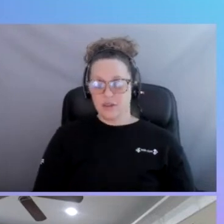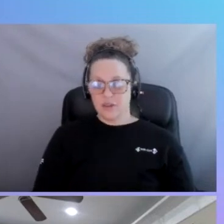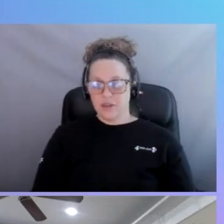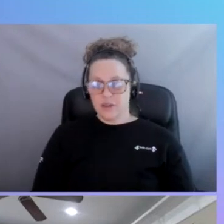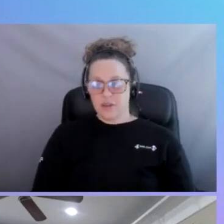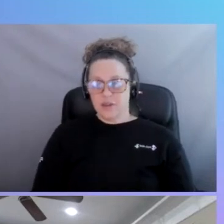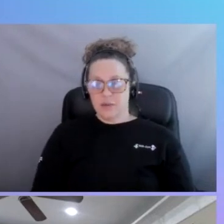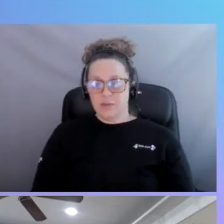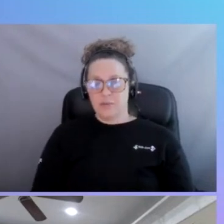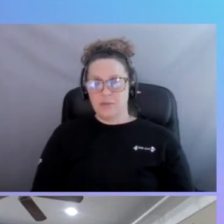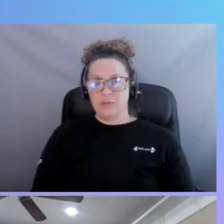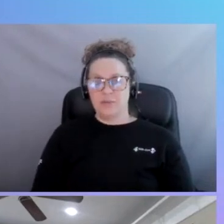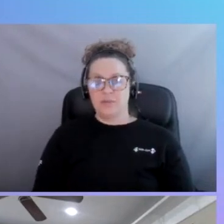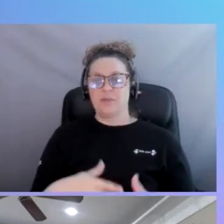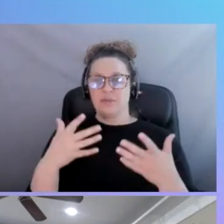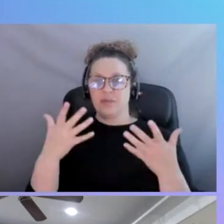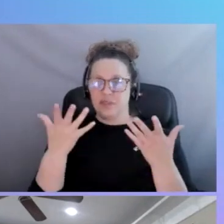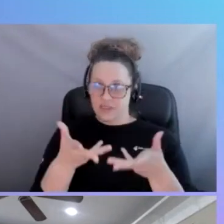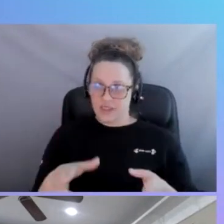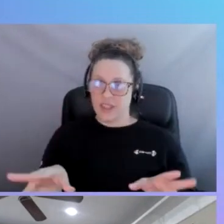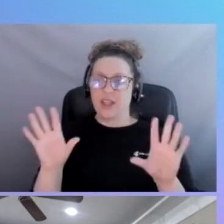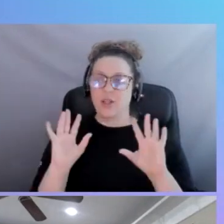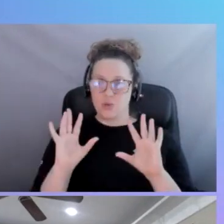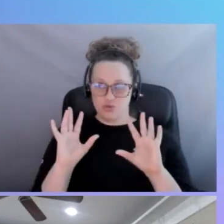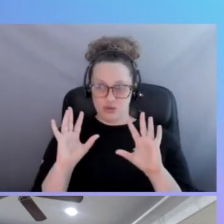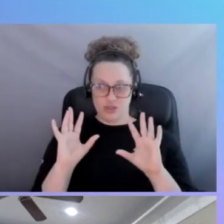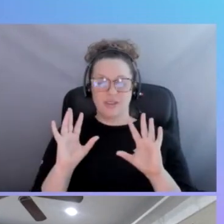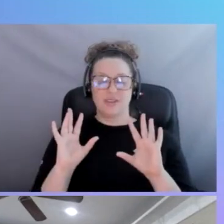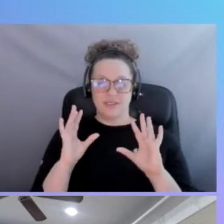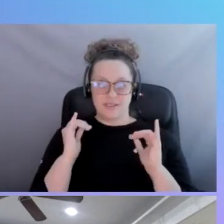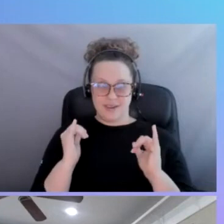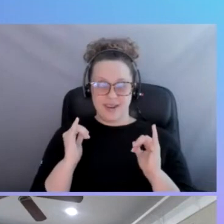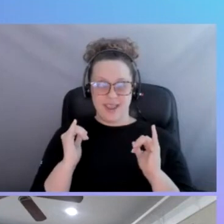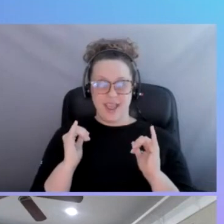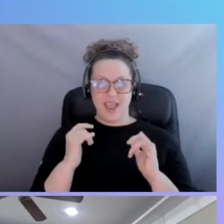conclusion are I'm going to take one minute. We're going to go